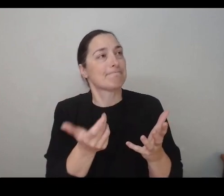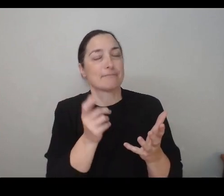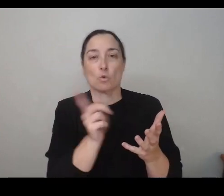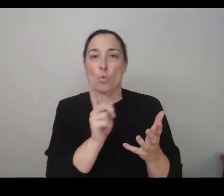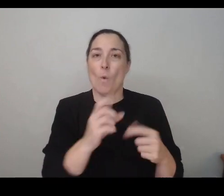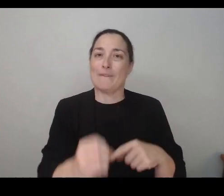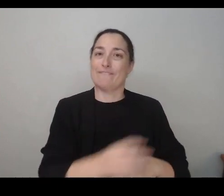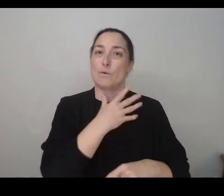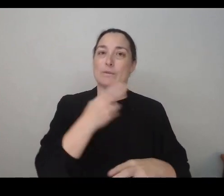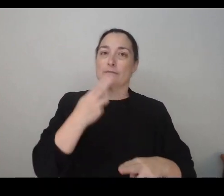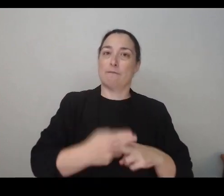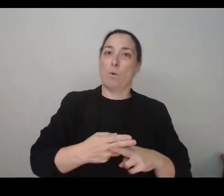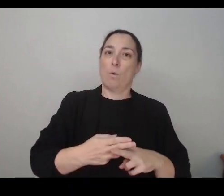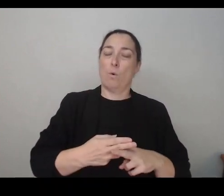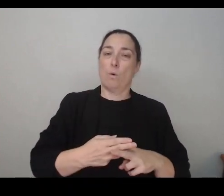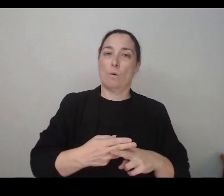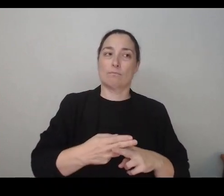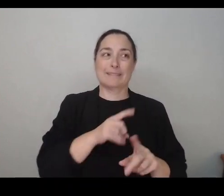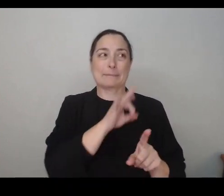This is quite a complicated question, but, Henri?